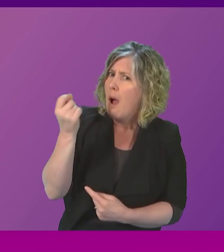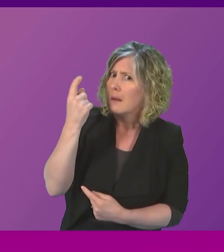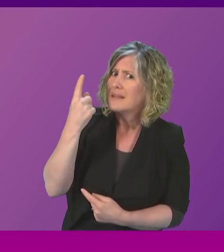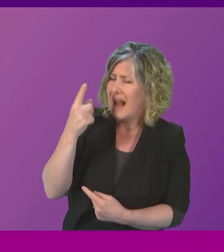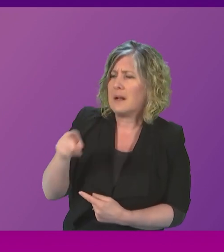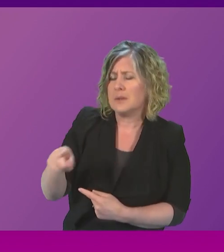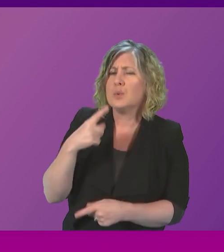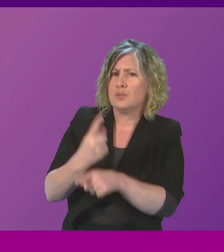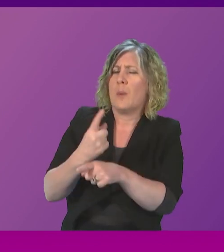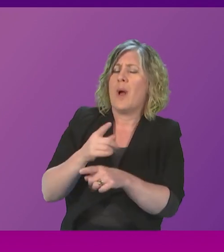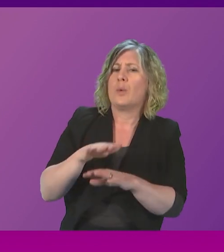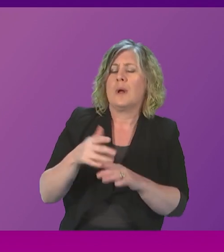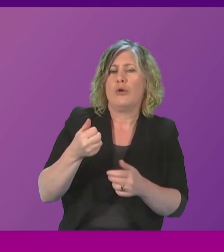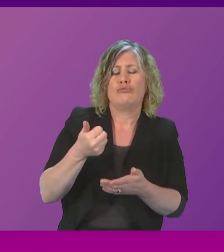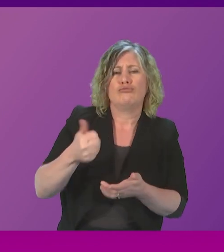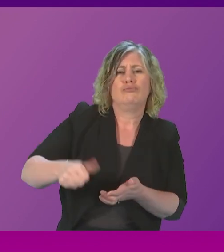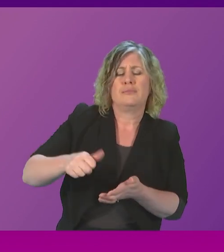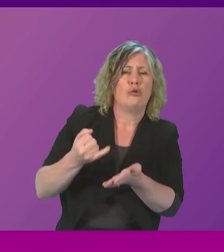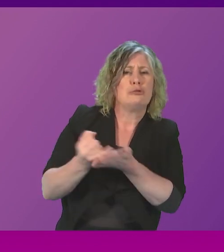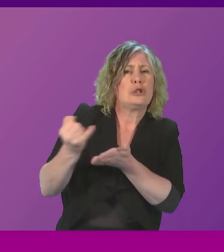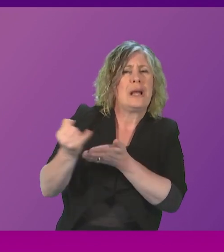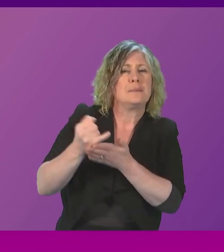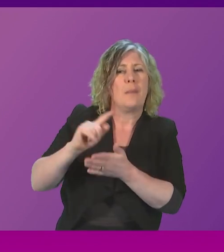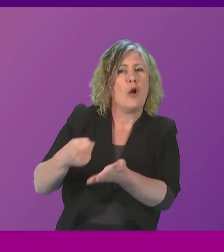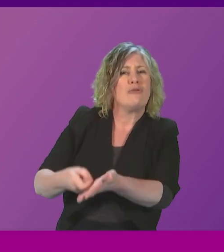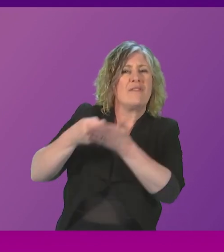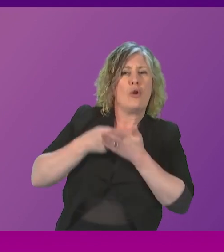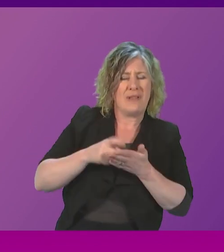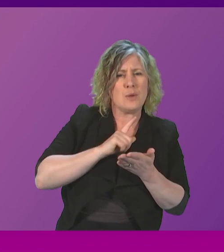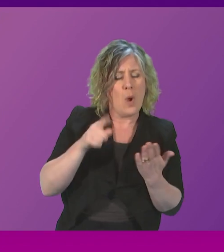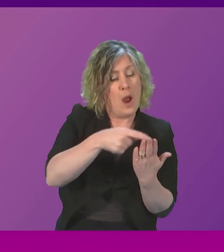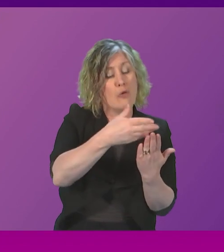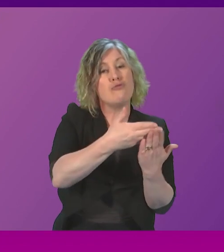That is why we have accepted the recommendations of “Rejected Referrals Child and Adolescent